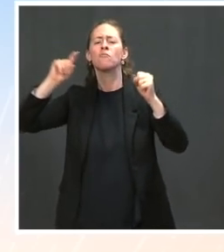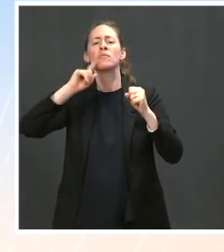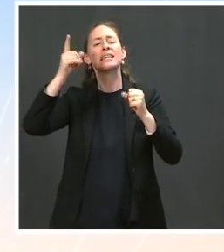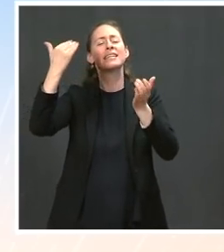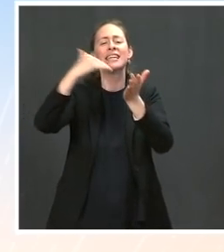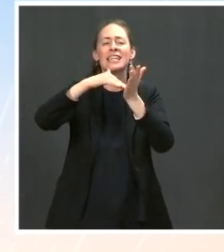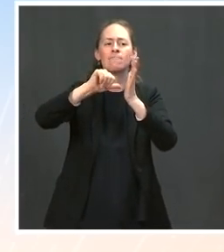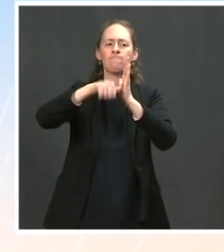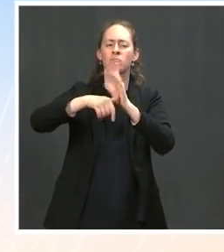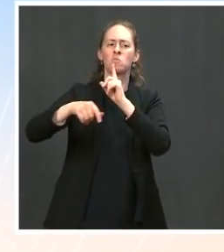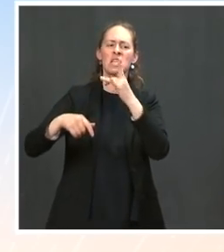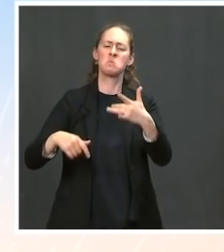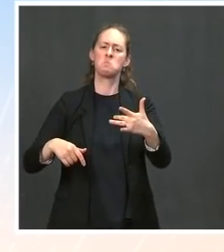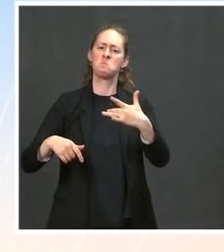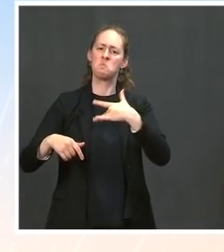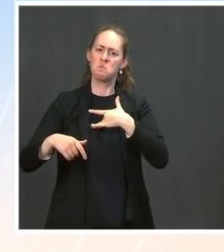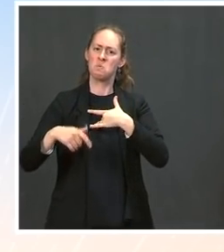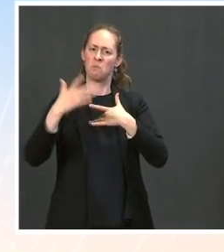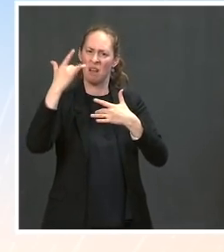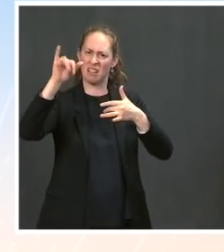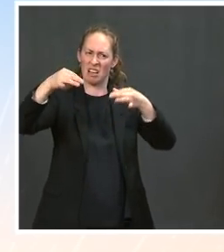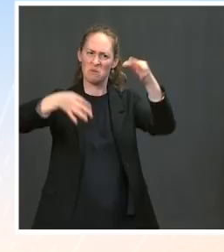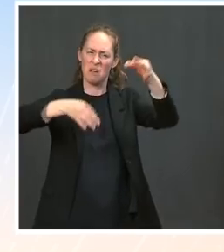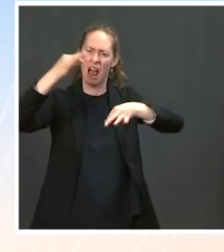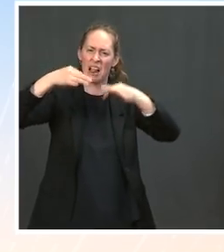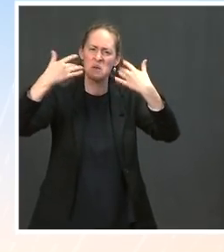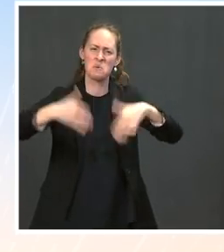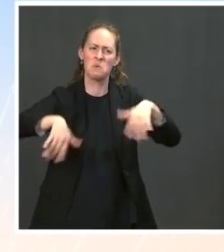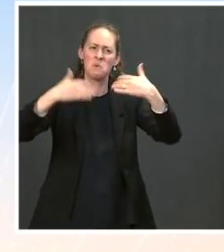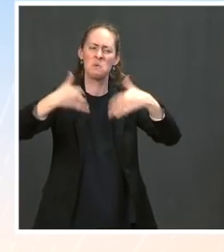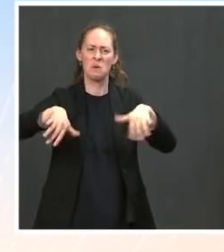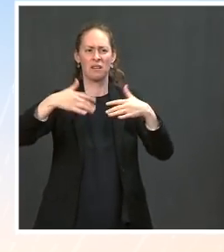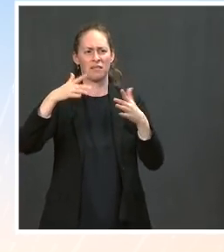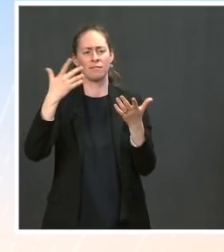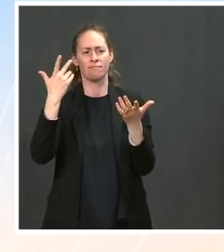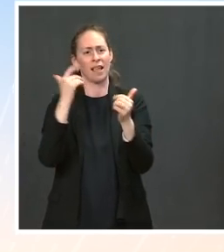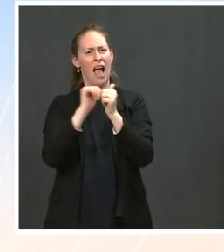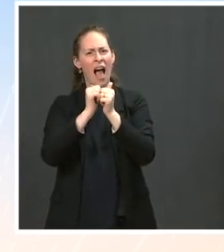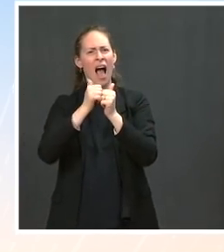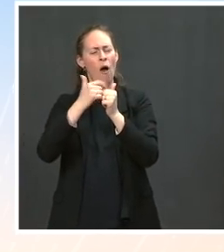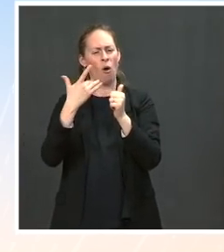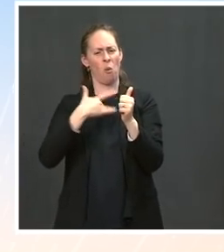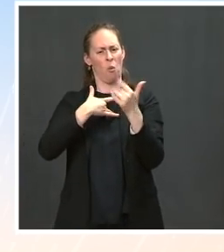He has been deeply impacted by -- he was deeply impacted by his conversation with the Floyd family, yesterday.